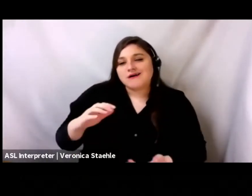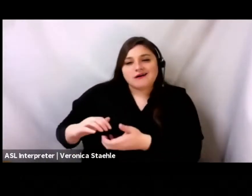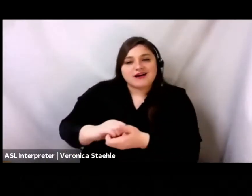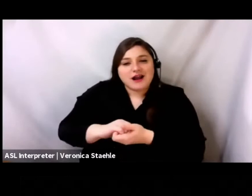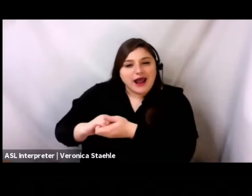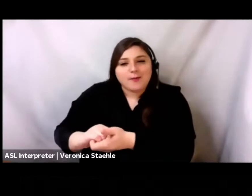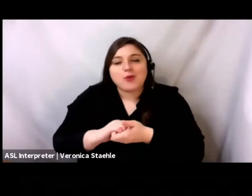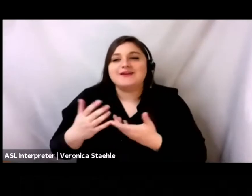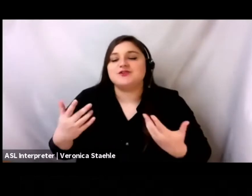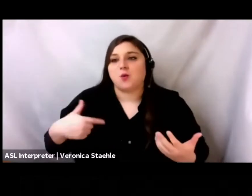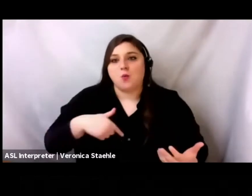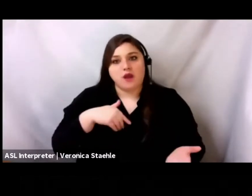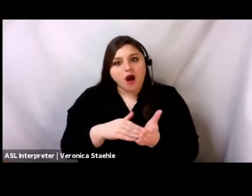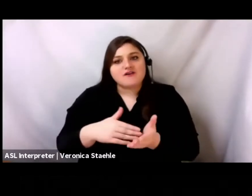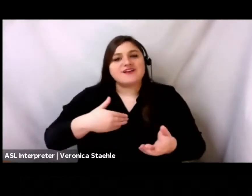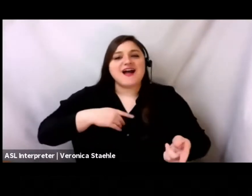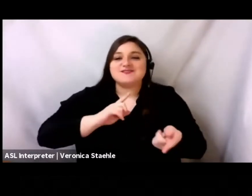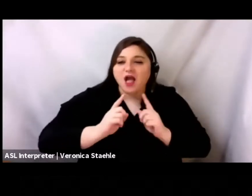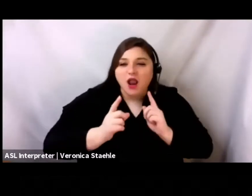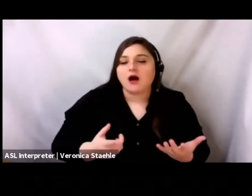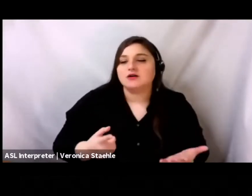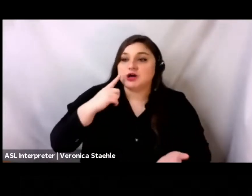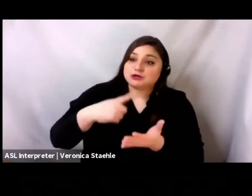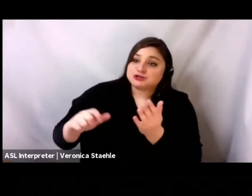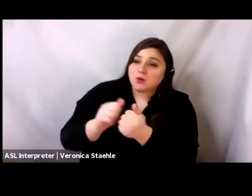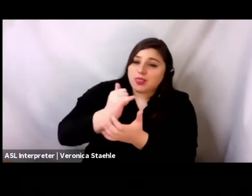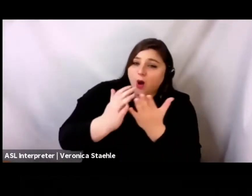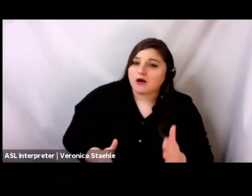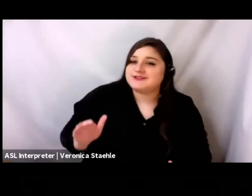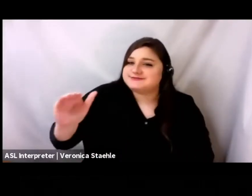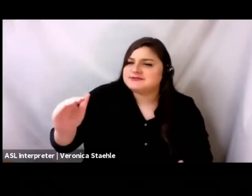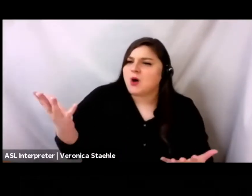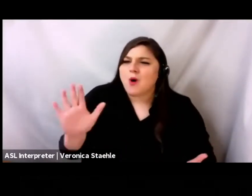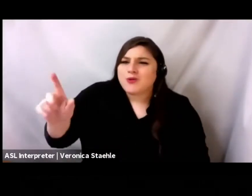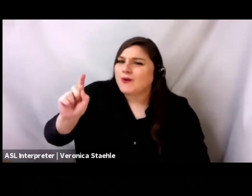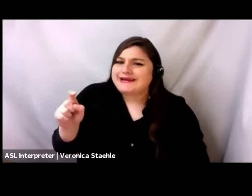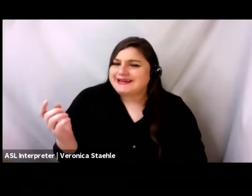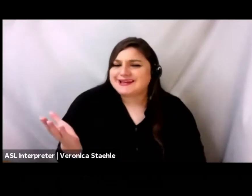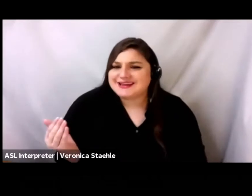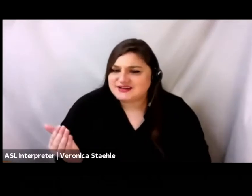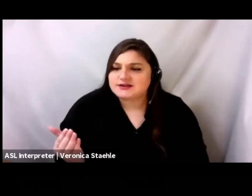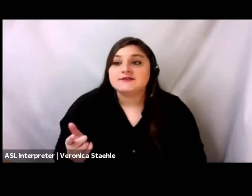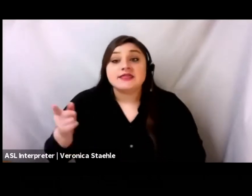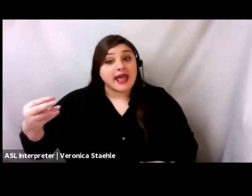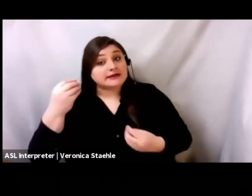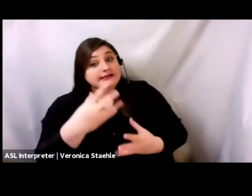what do you need? And being honest about how we could figure it out together and it really became